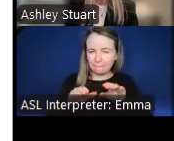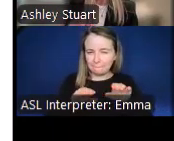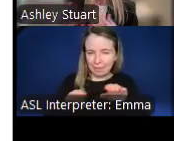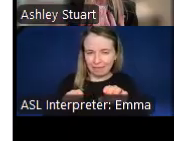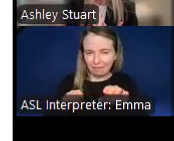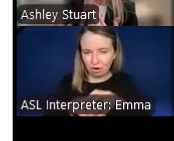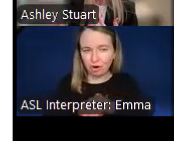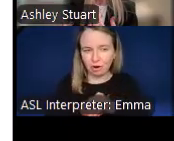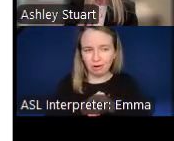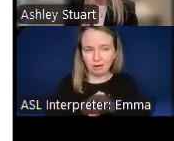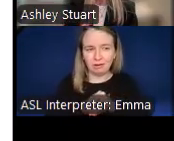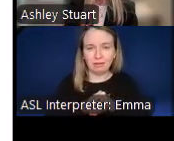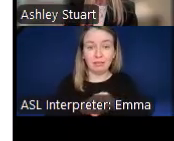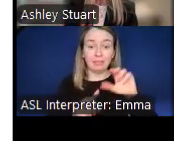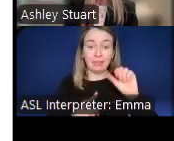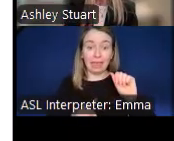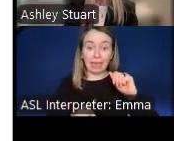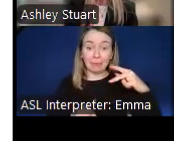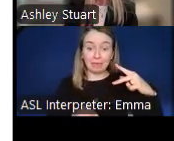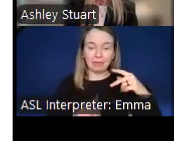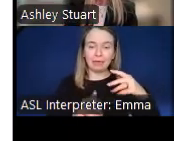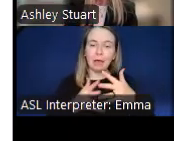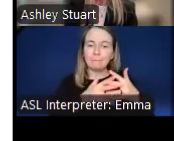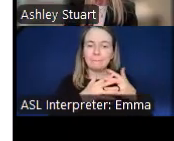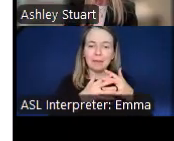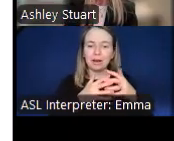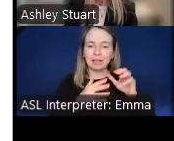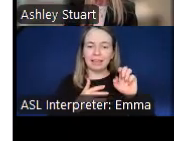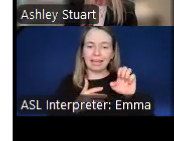the AAP, or the American Academy of Pediatrics, their 2026